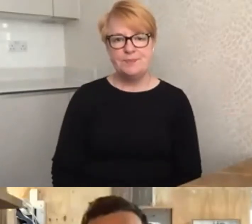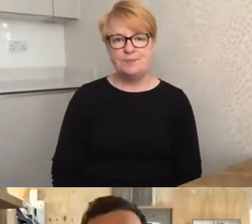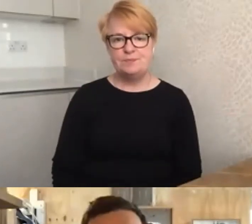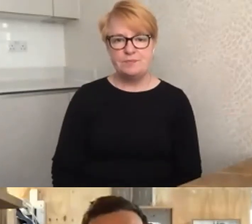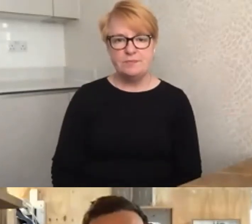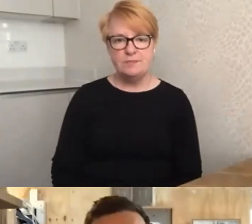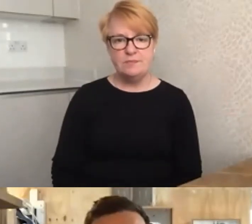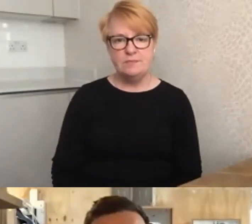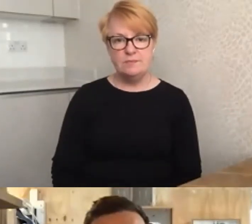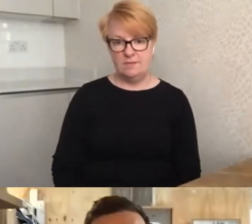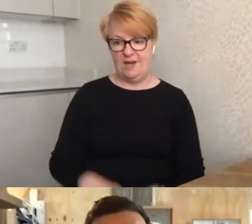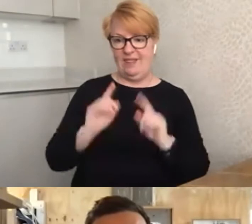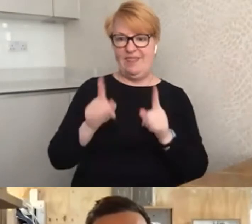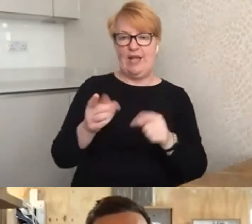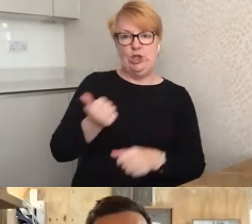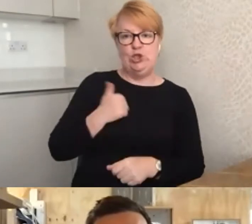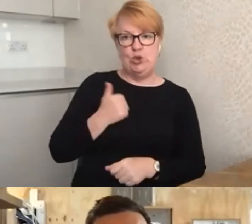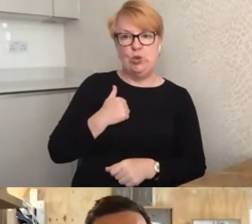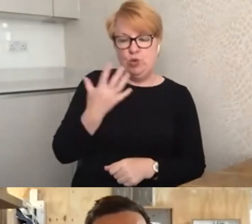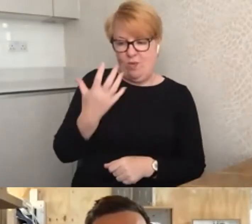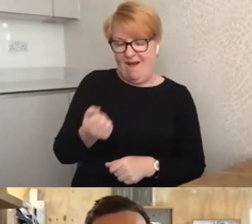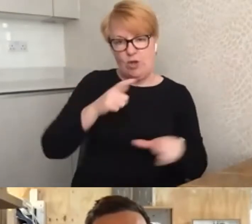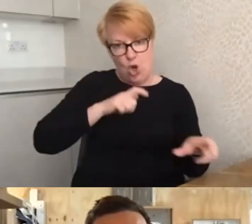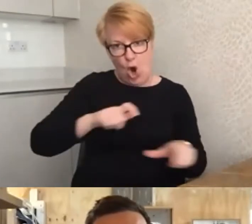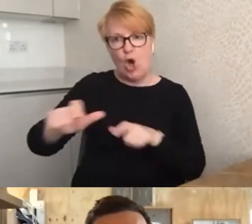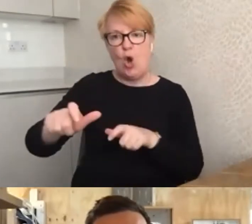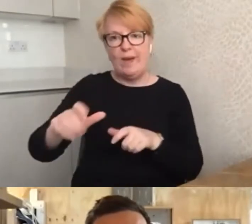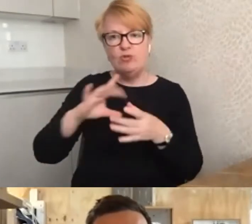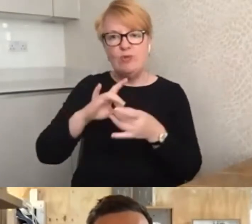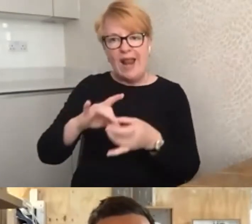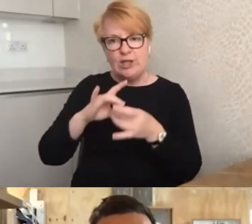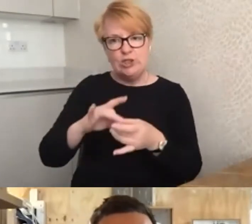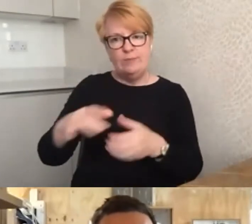ongoing relationship to the place. So, it's not a project that just